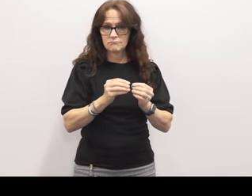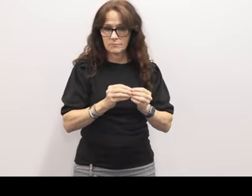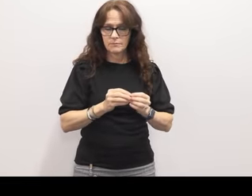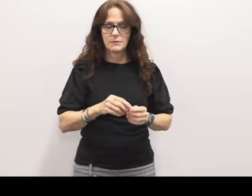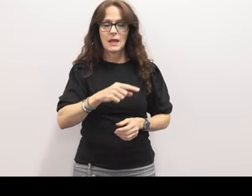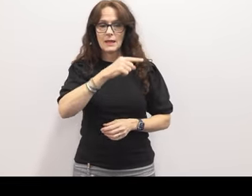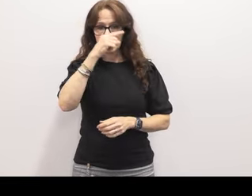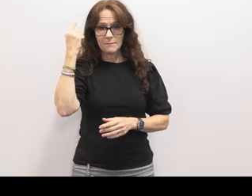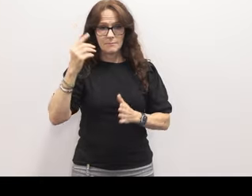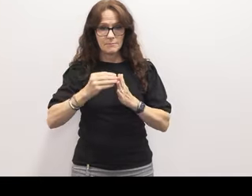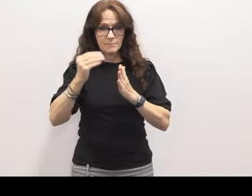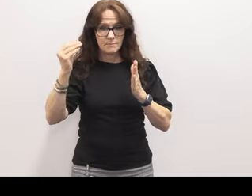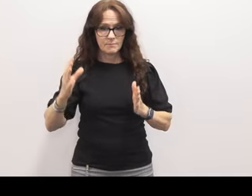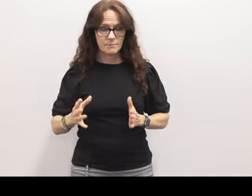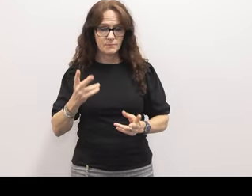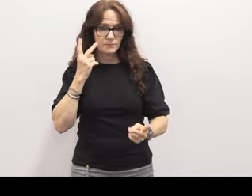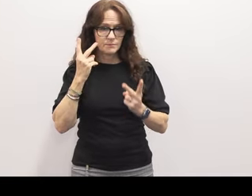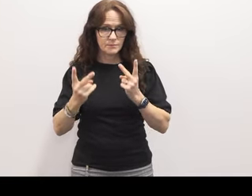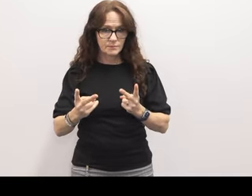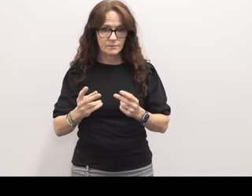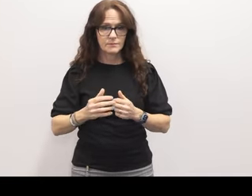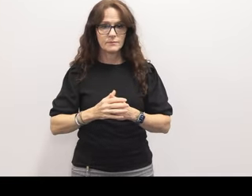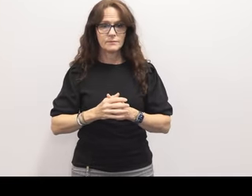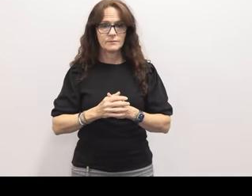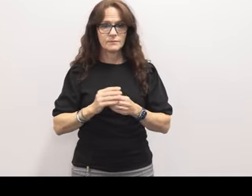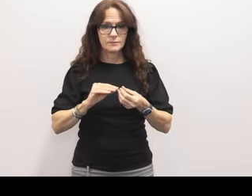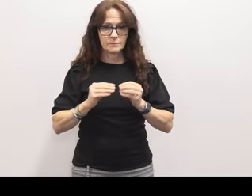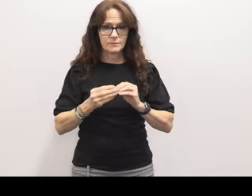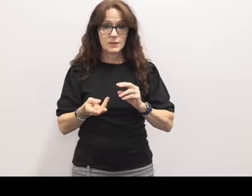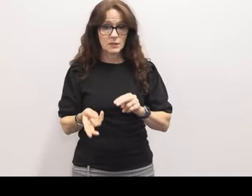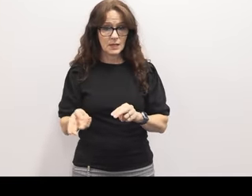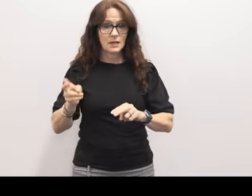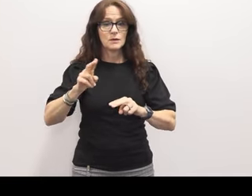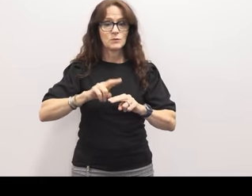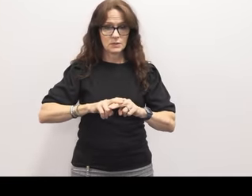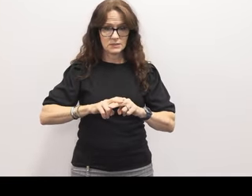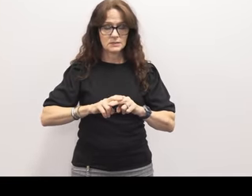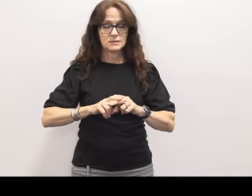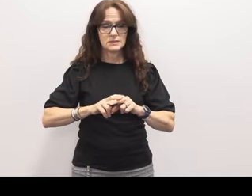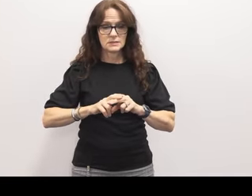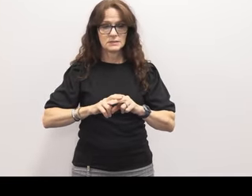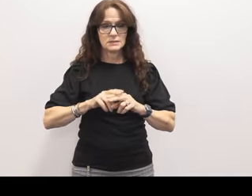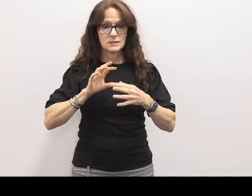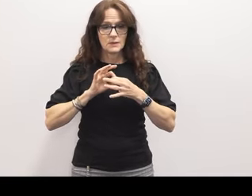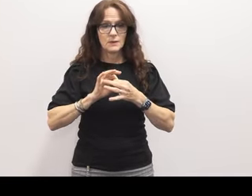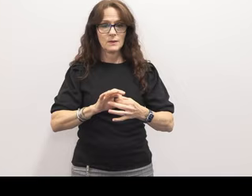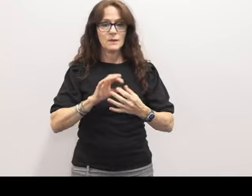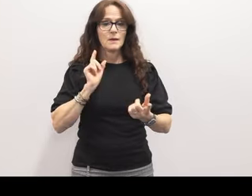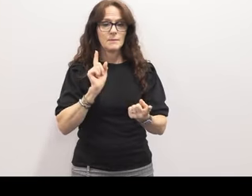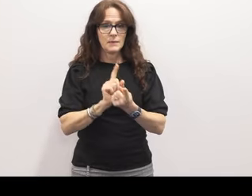when we look at our Black students, we see an increase in terms of meeting the A through G